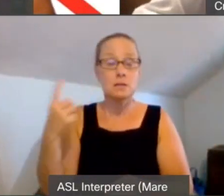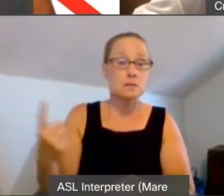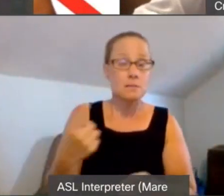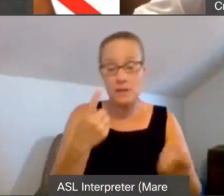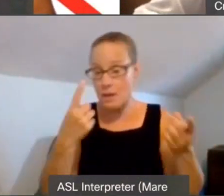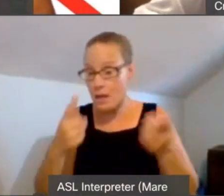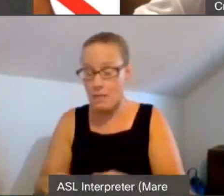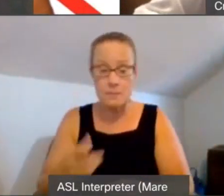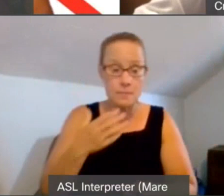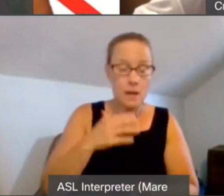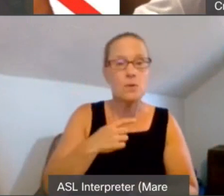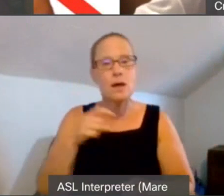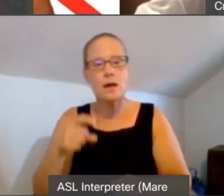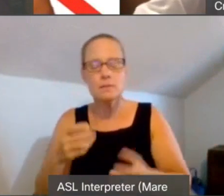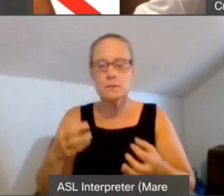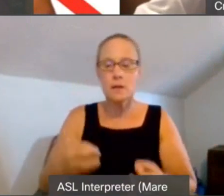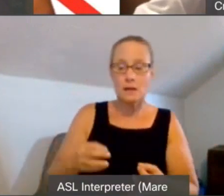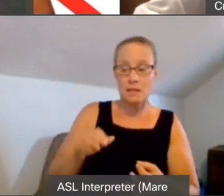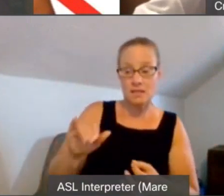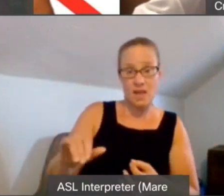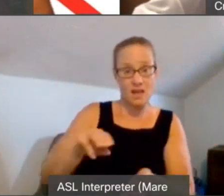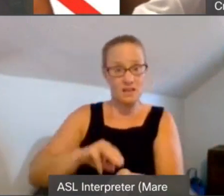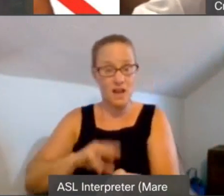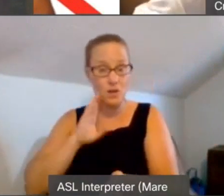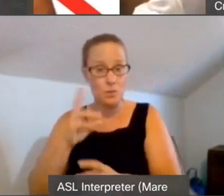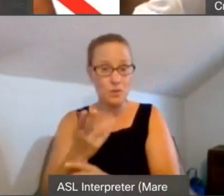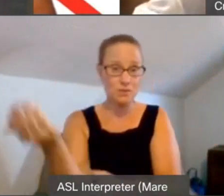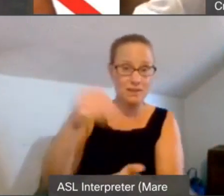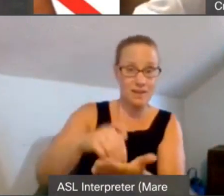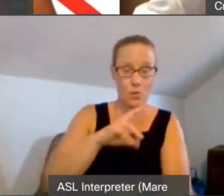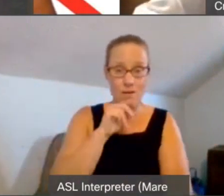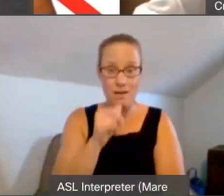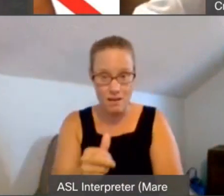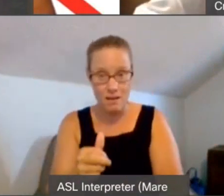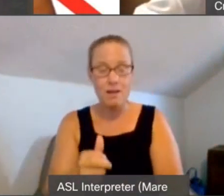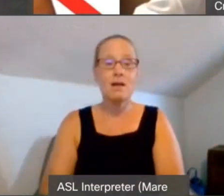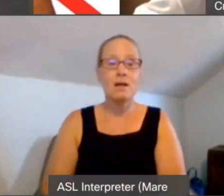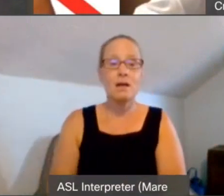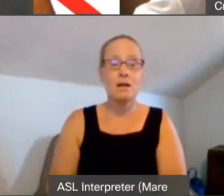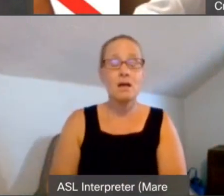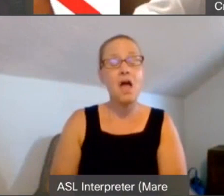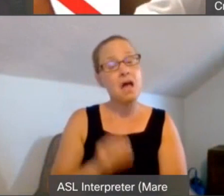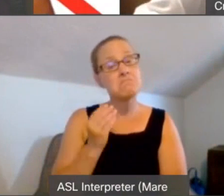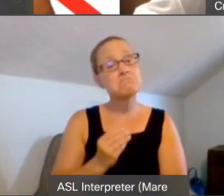we have to make a determination if that provider is gonna be used again. And I will tell you and just from my own